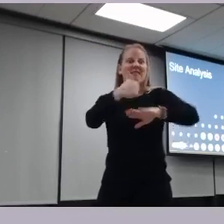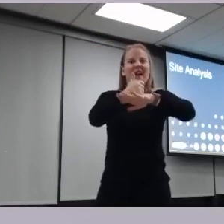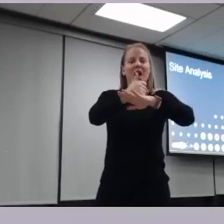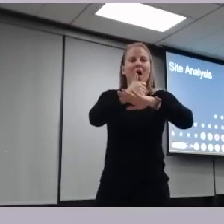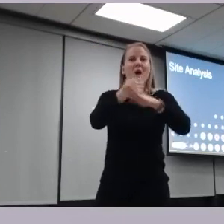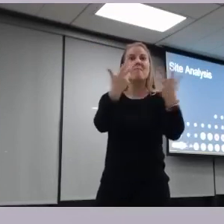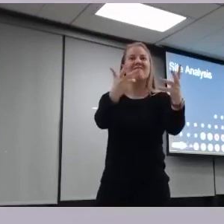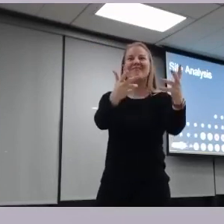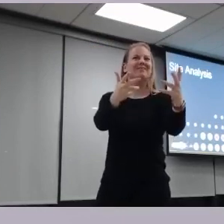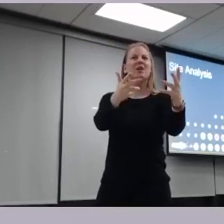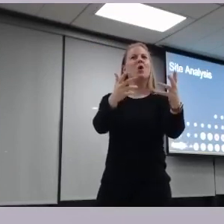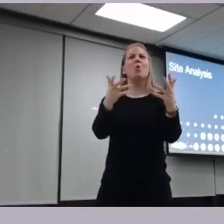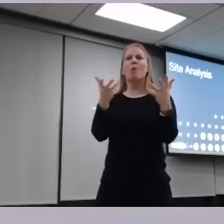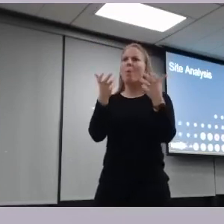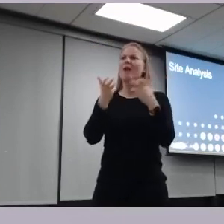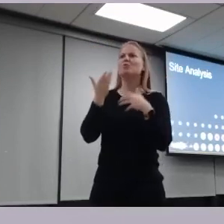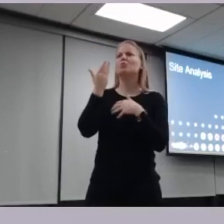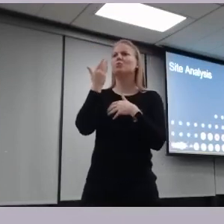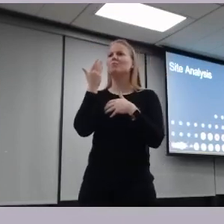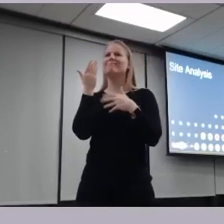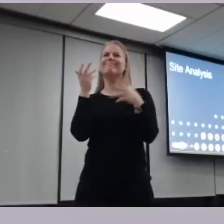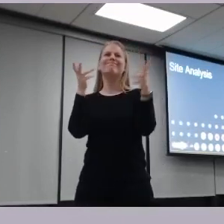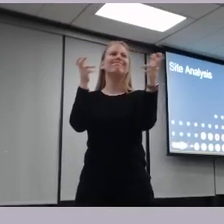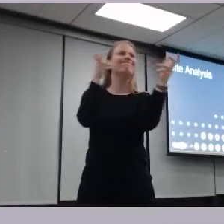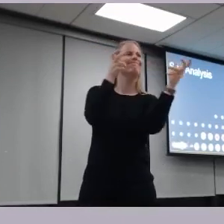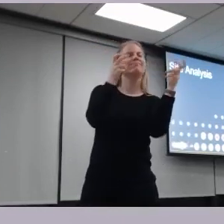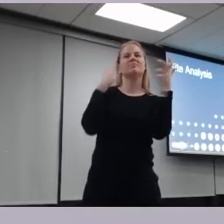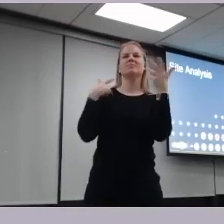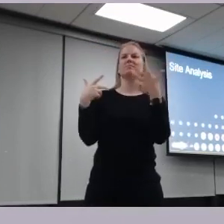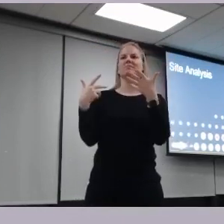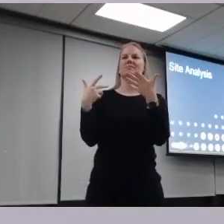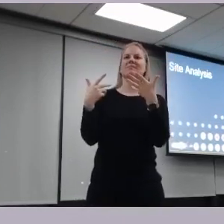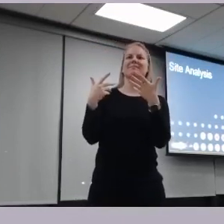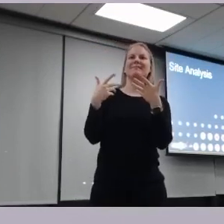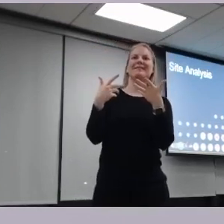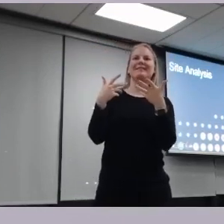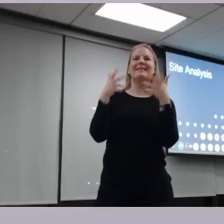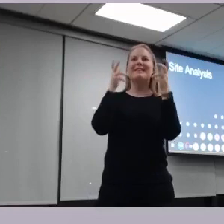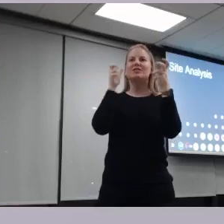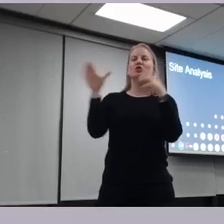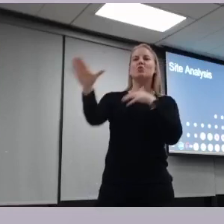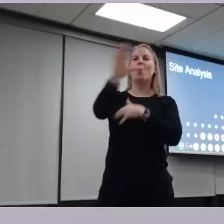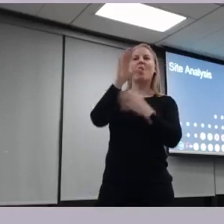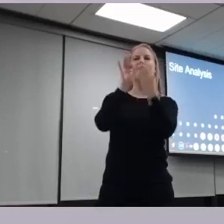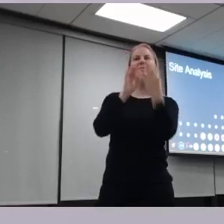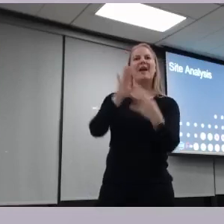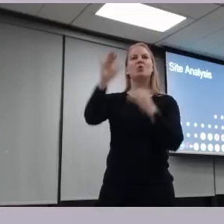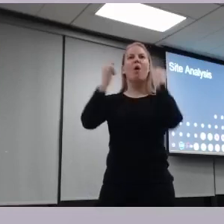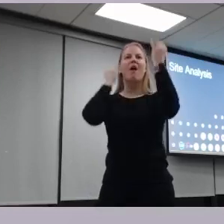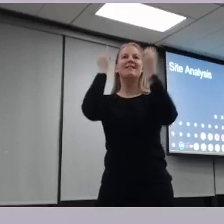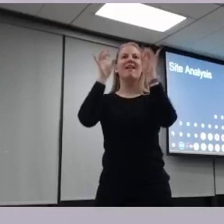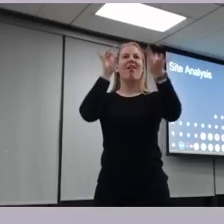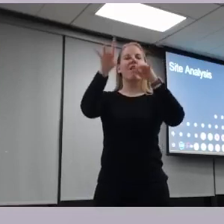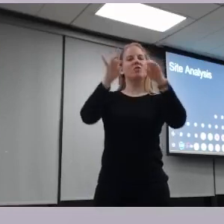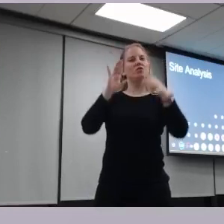So Sam and I are going to talk a little bit about our initial design process so that we come to you and your staff